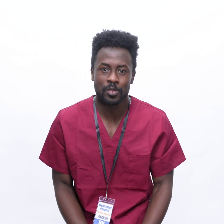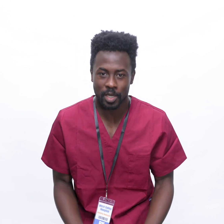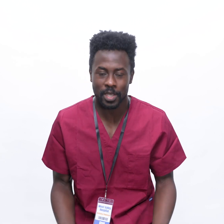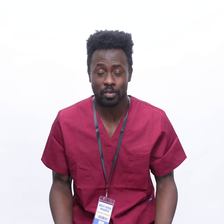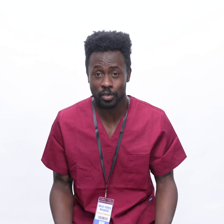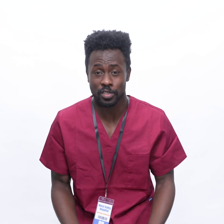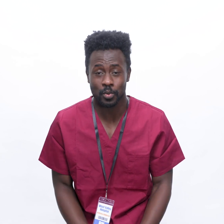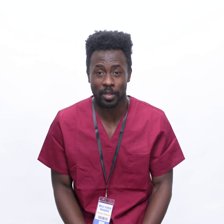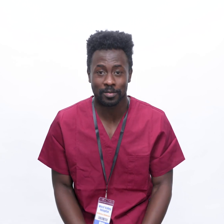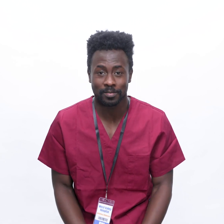help minimize confusion as well.